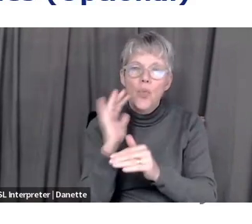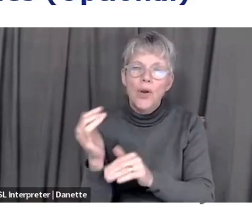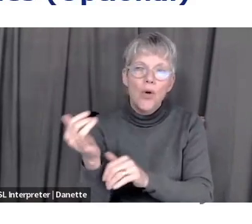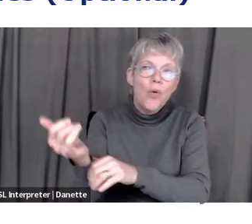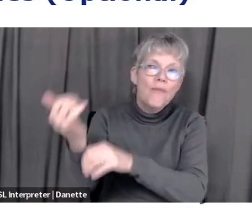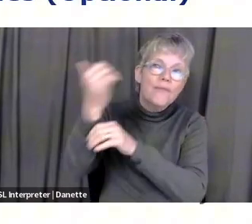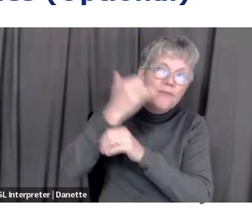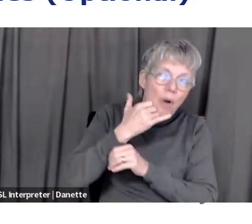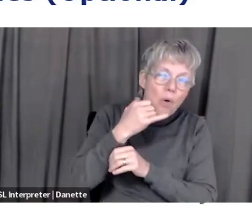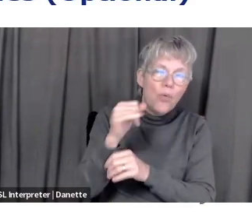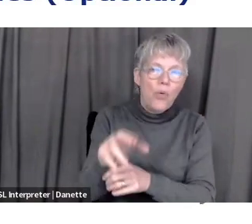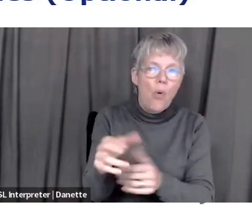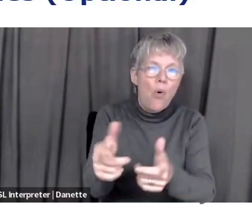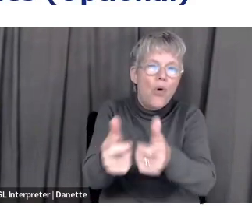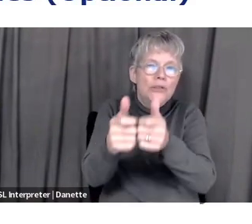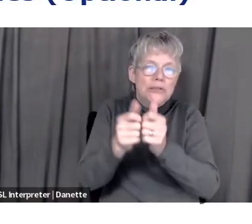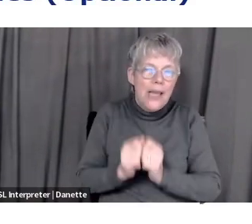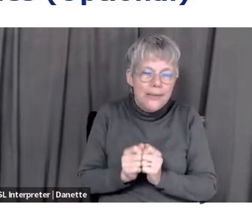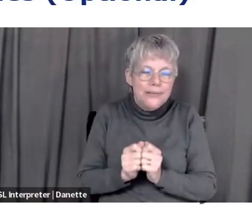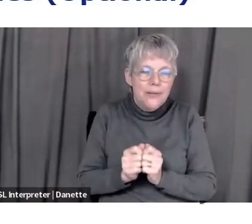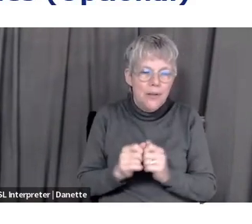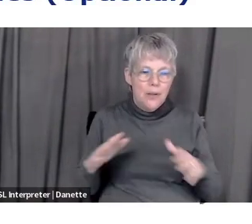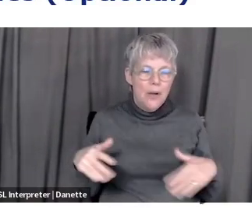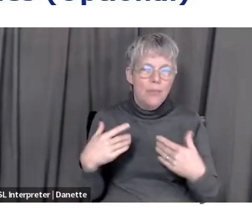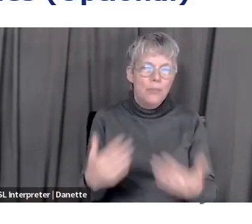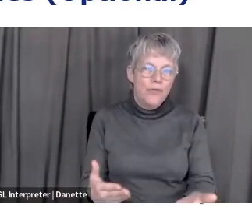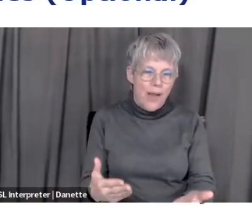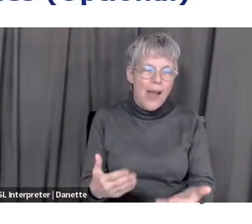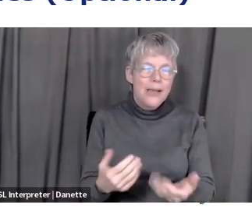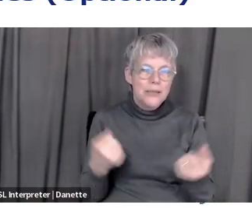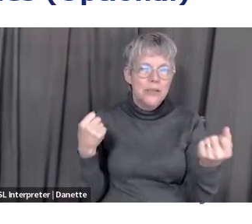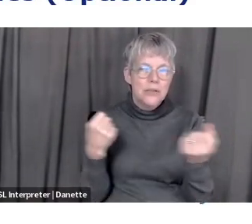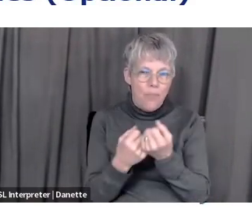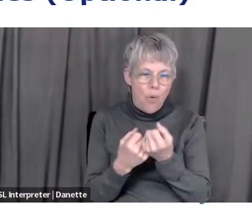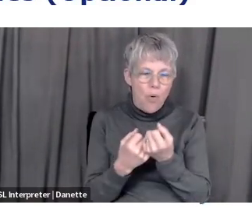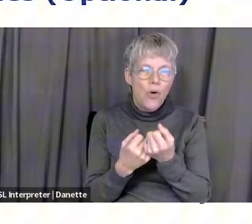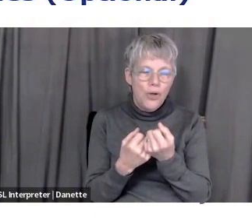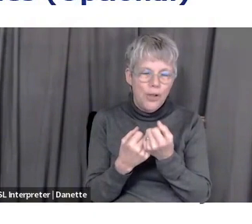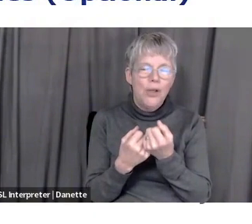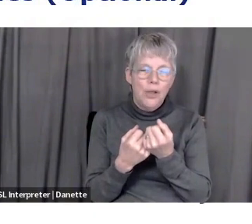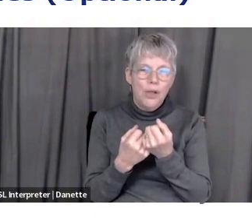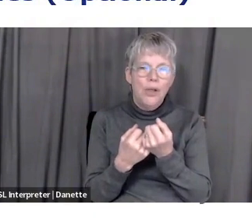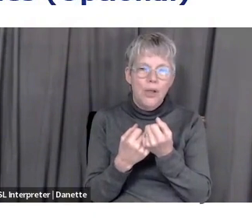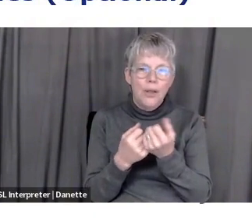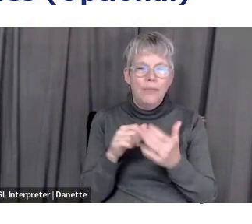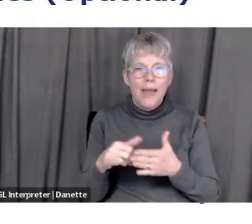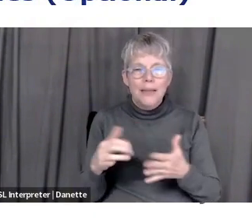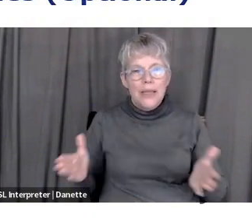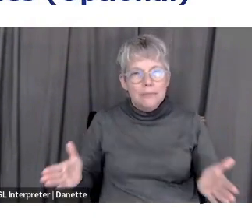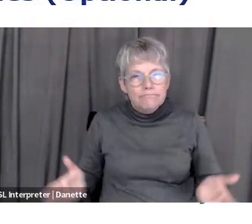via phone or text, whatever they prefer, provides the support that is needed, gets them in a good place.